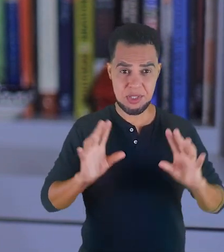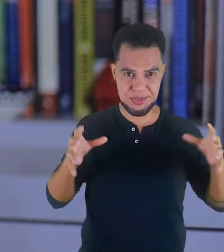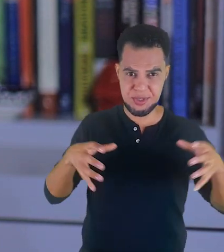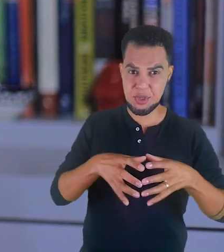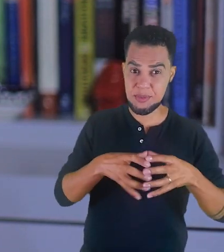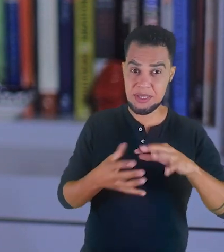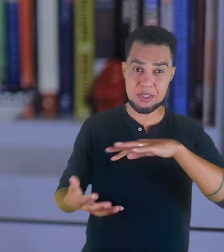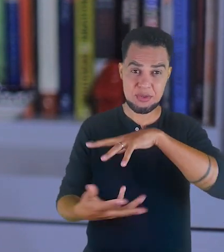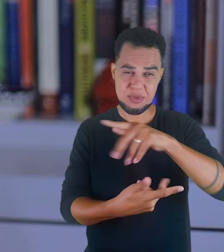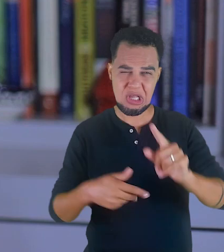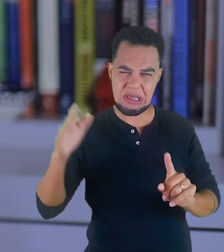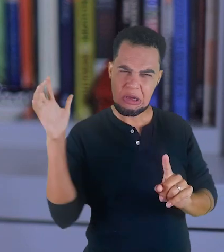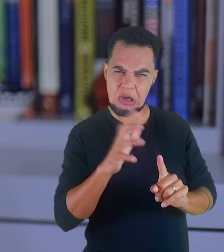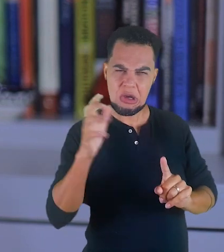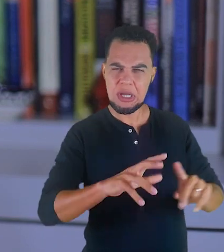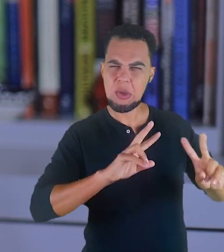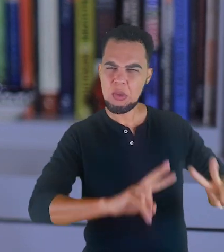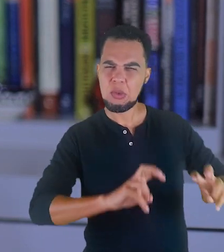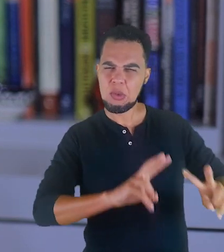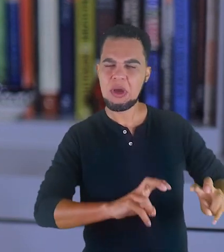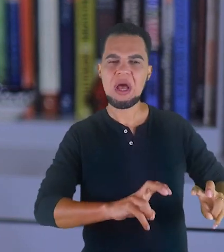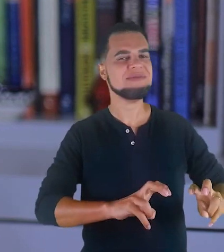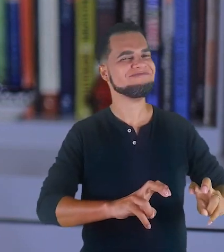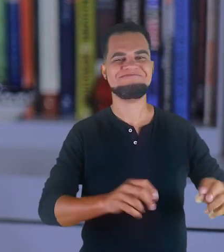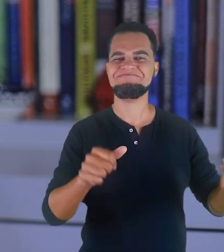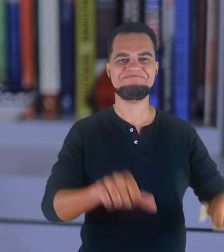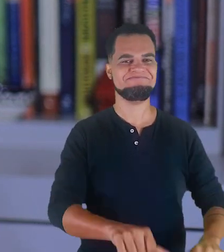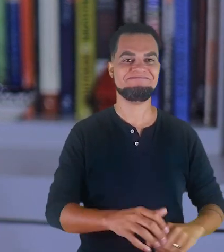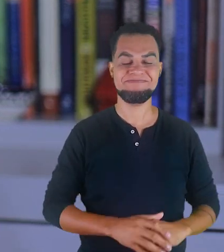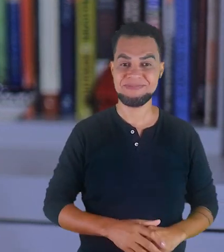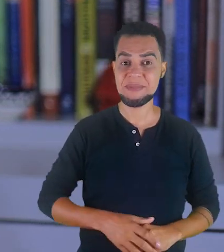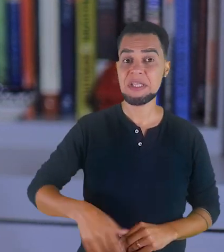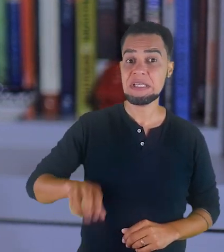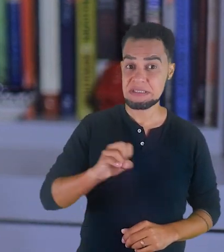and our world community from oppression and exploitation are doomed,